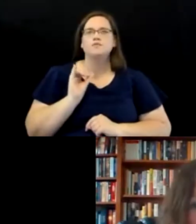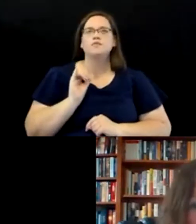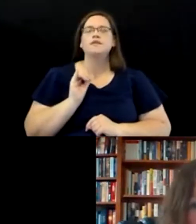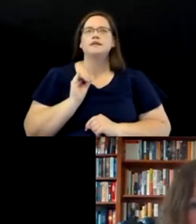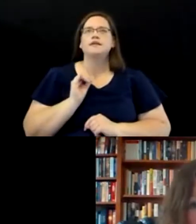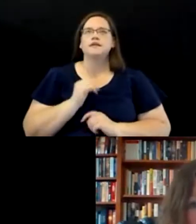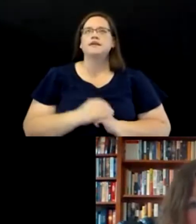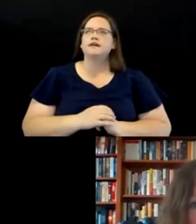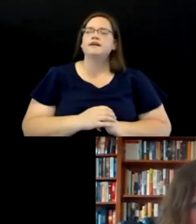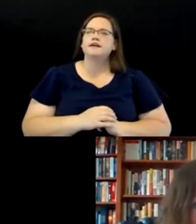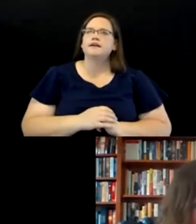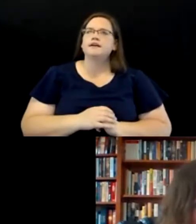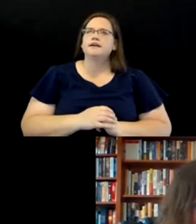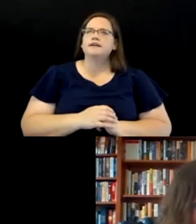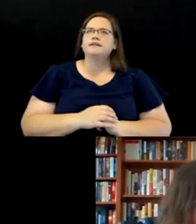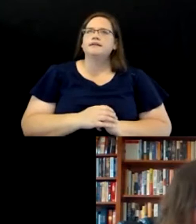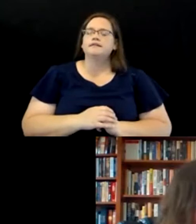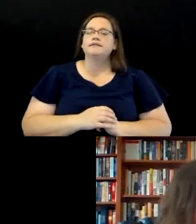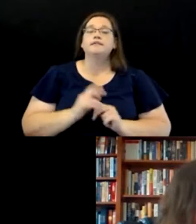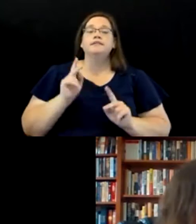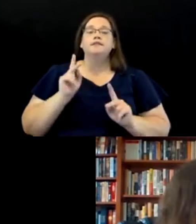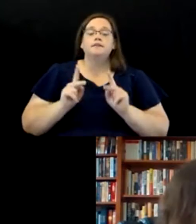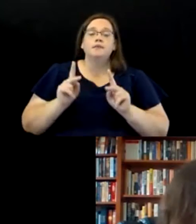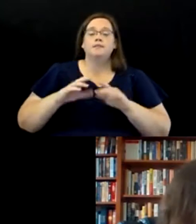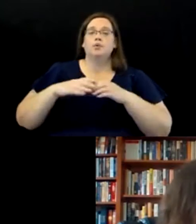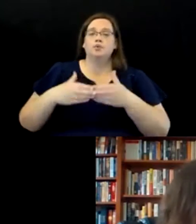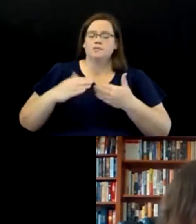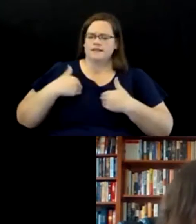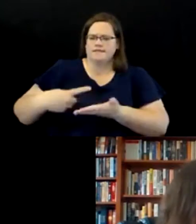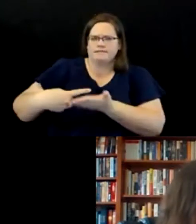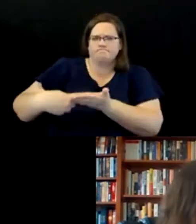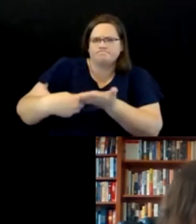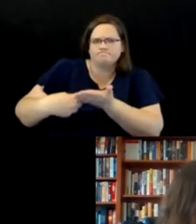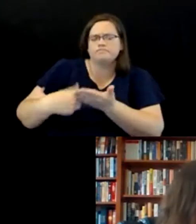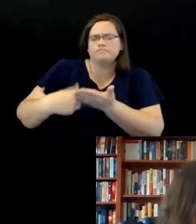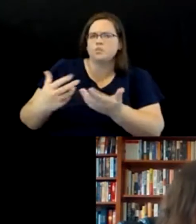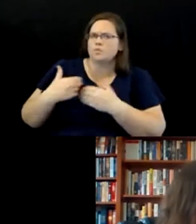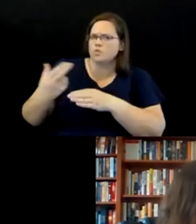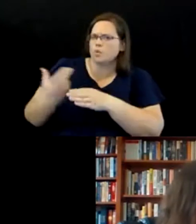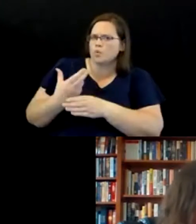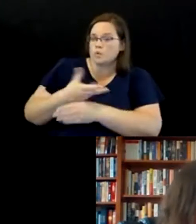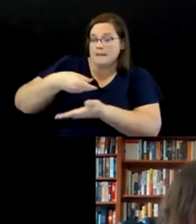there's a bunch of folks in groups coming together to have these dialogues because we want to be able to use the money the best way possible,